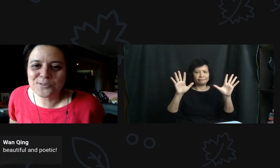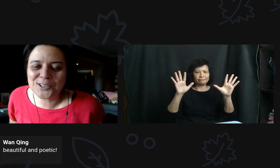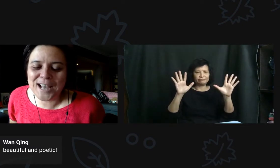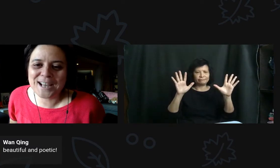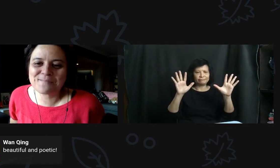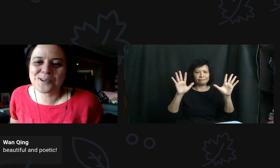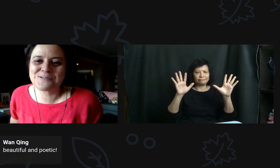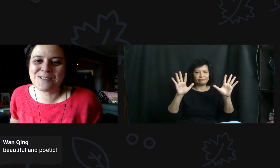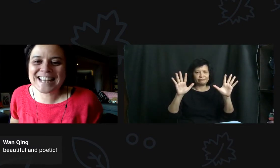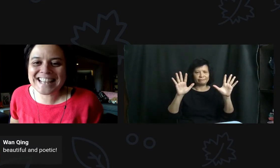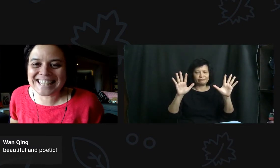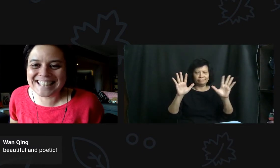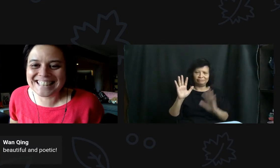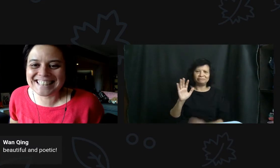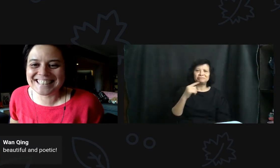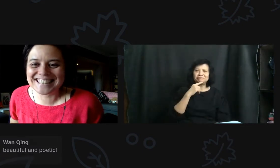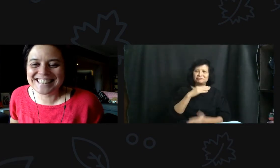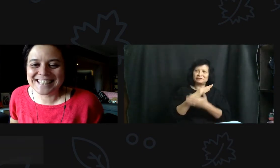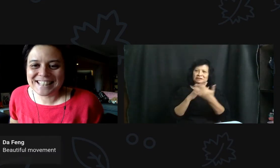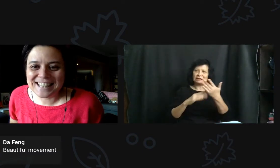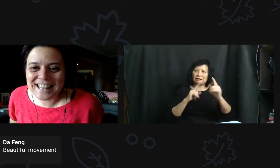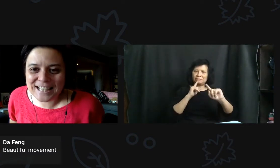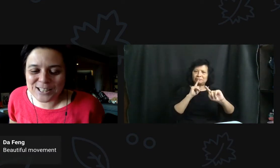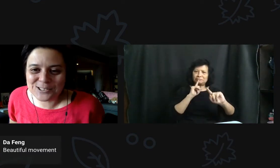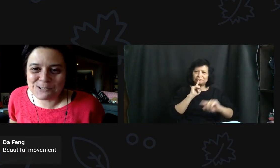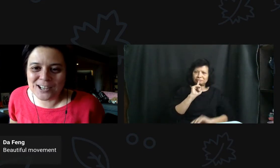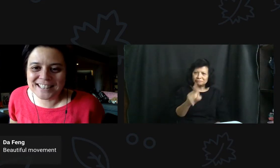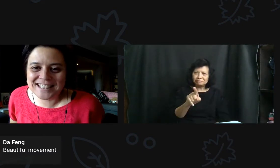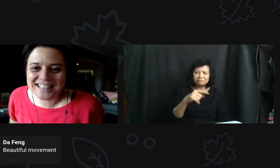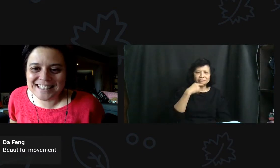Beautiful and poetic. Thank you, Wan.